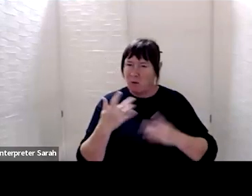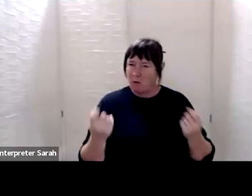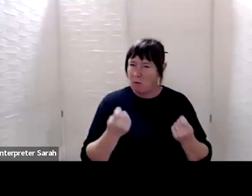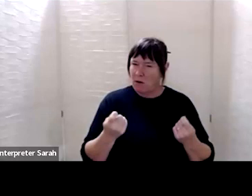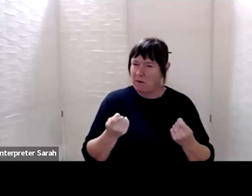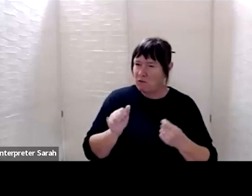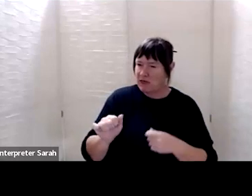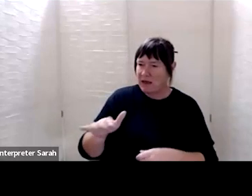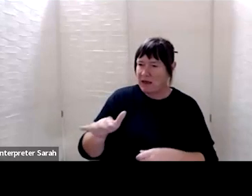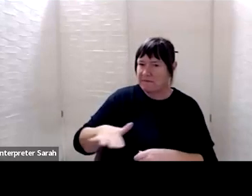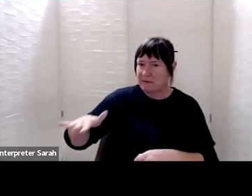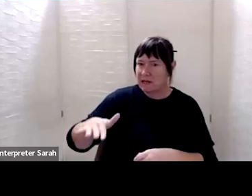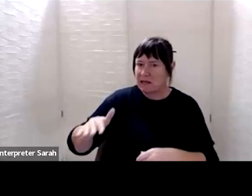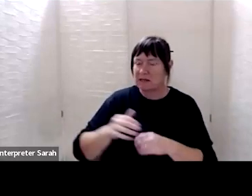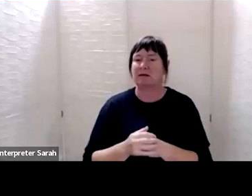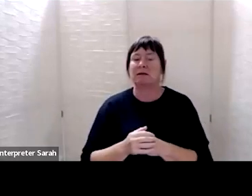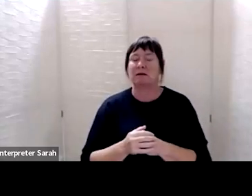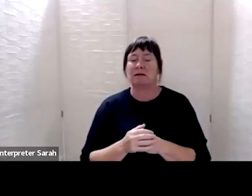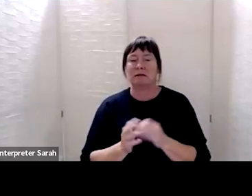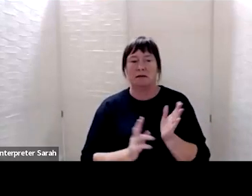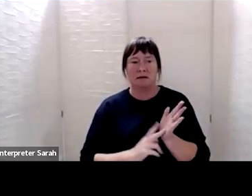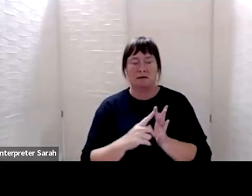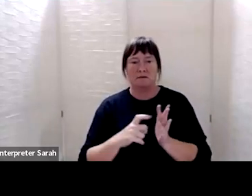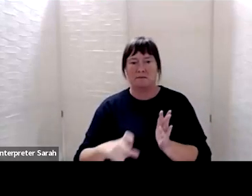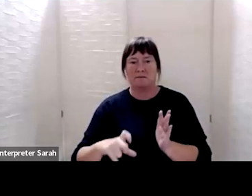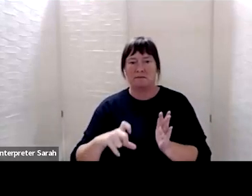Well, I think, you know, obviously it would, you know,